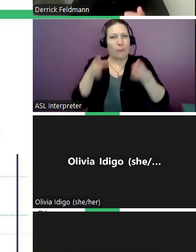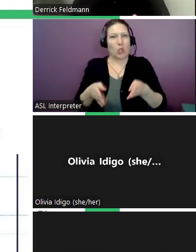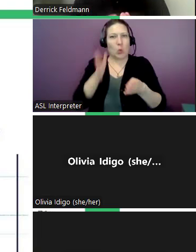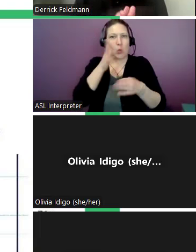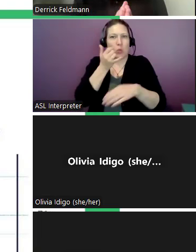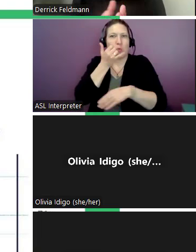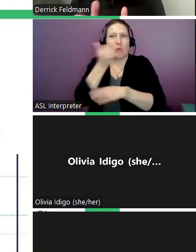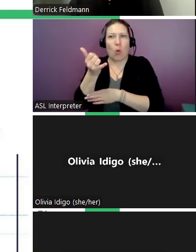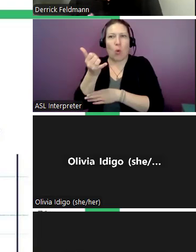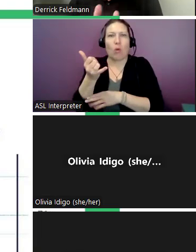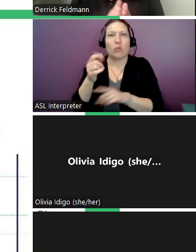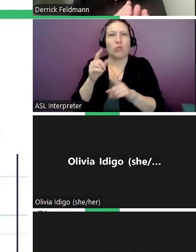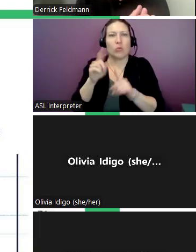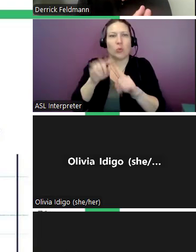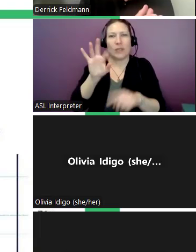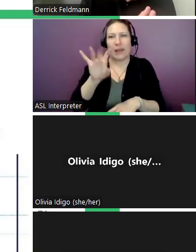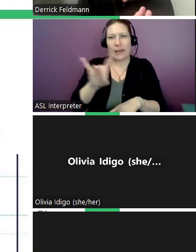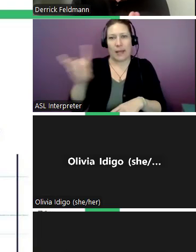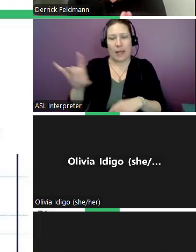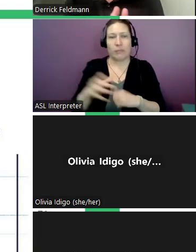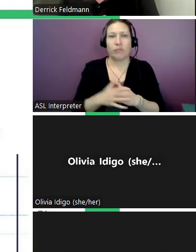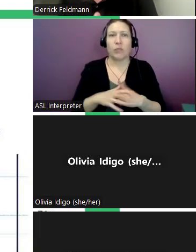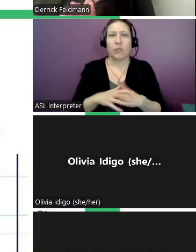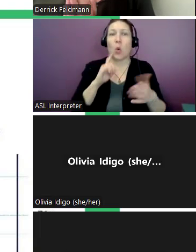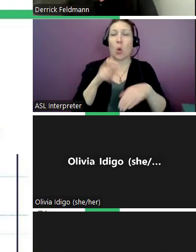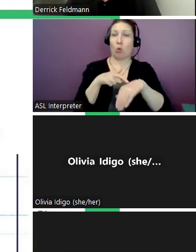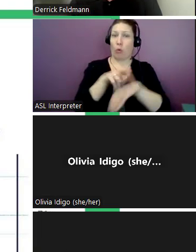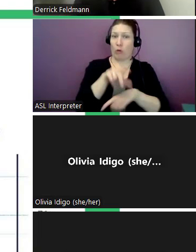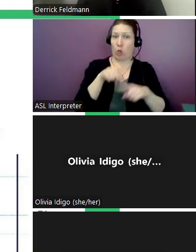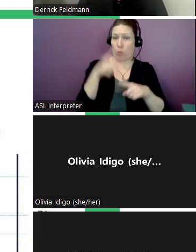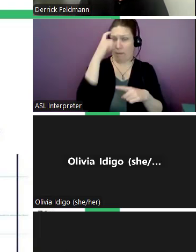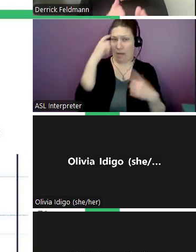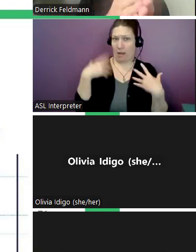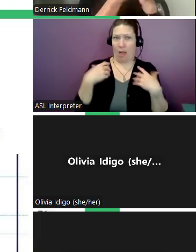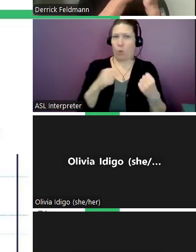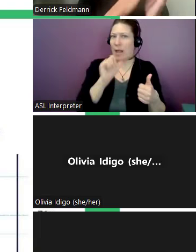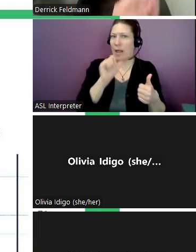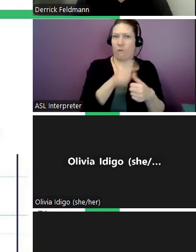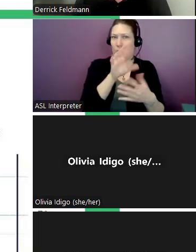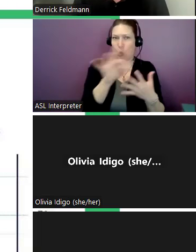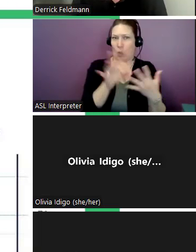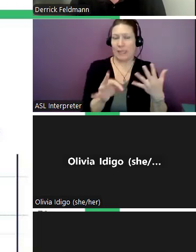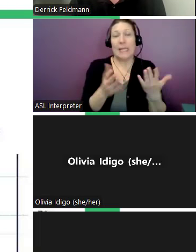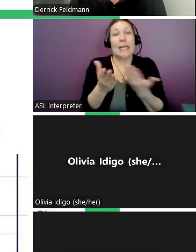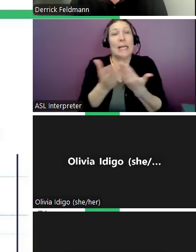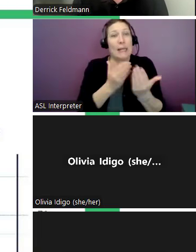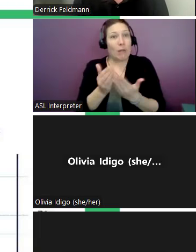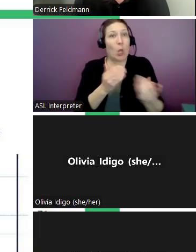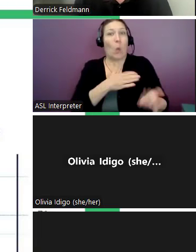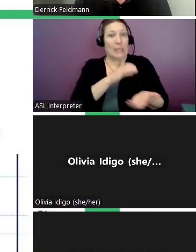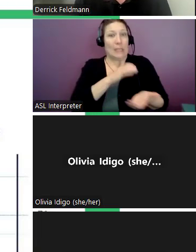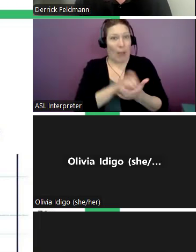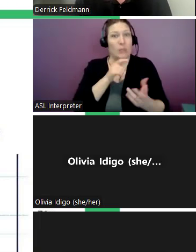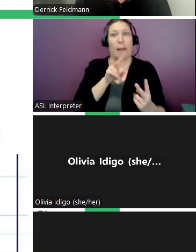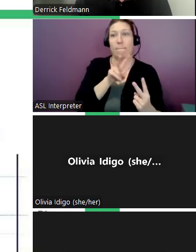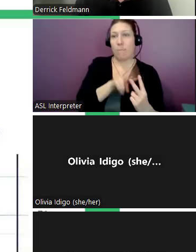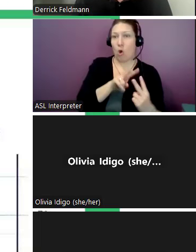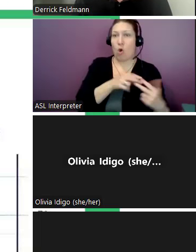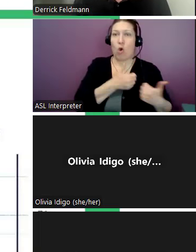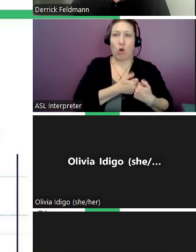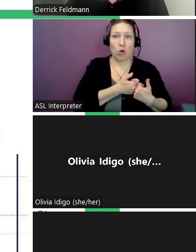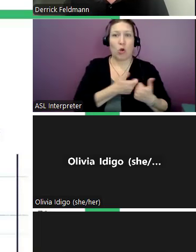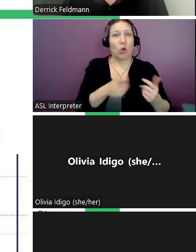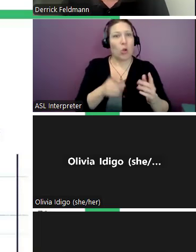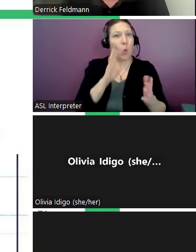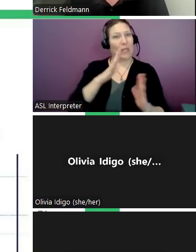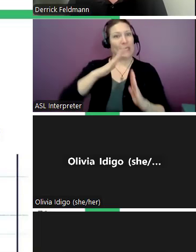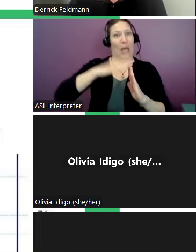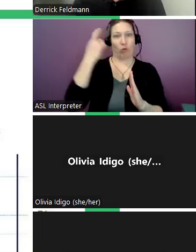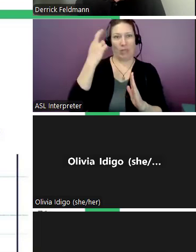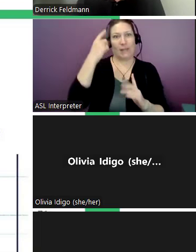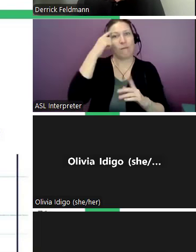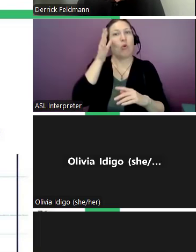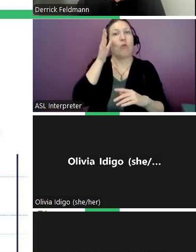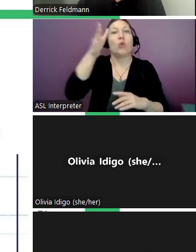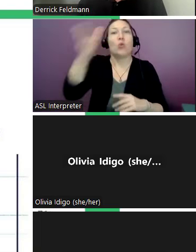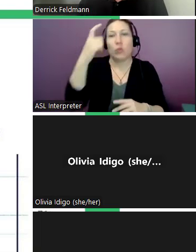So mental health professionals was a referral was not top of mind, even though that was top for our spouses and partners and other reasons that they would do for a future